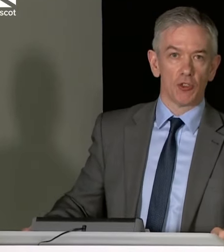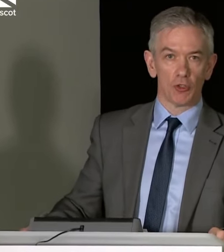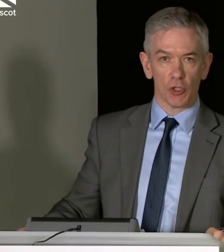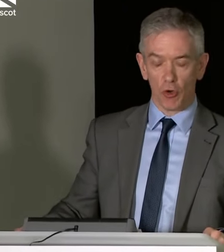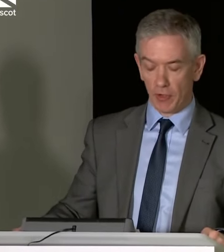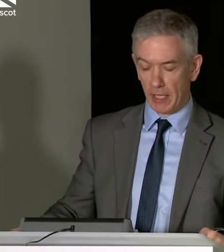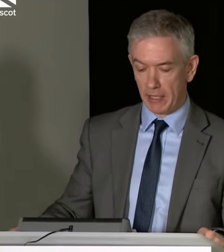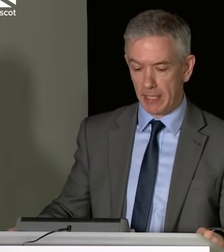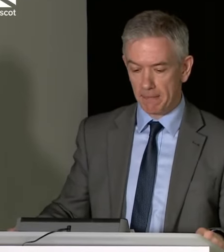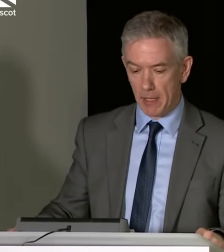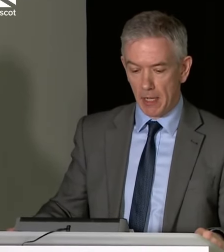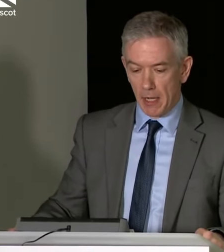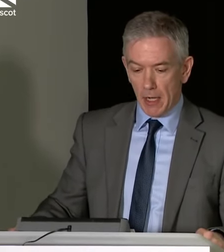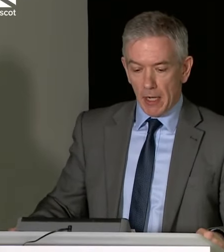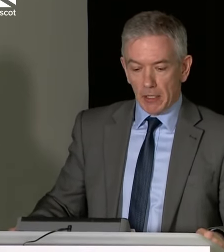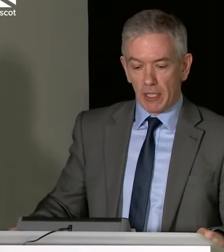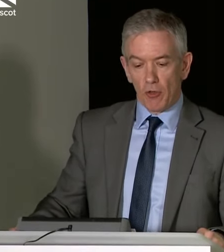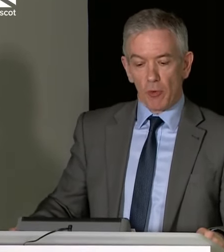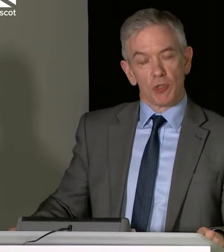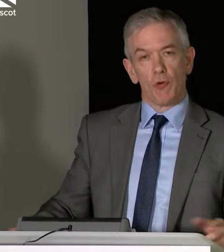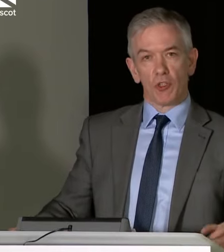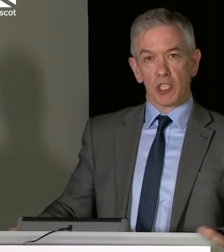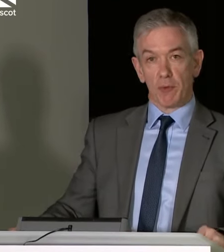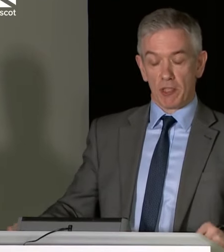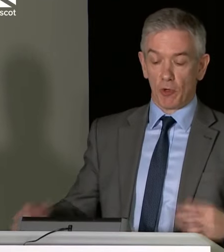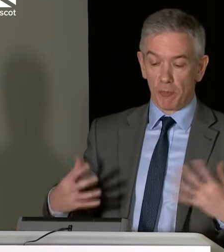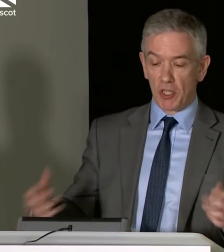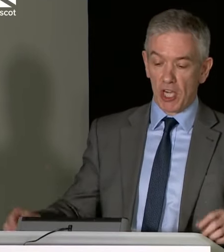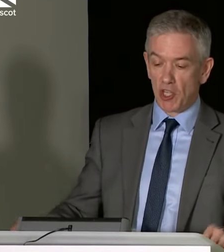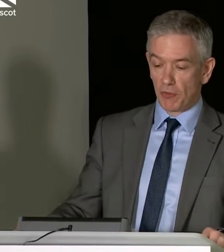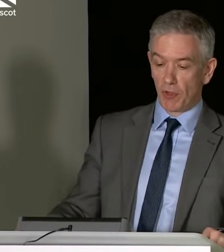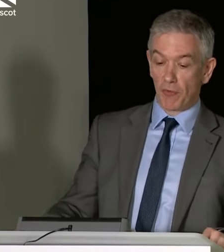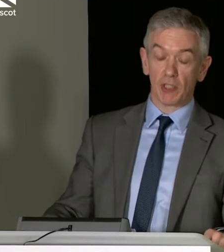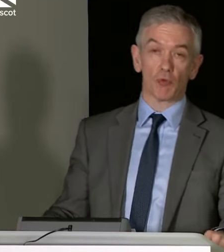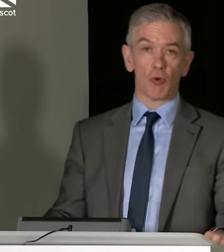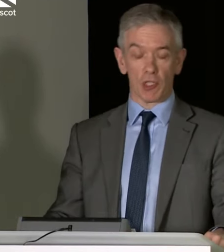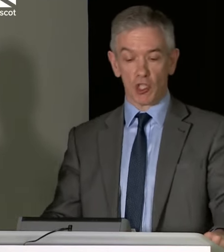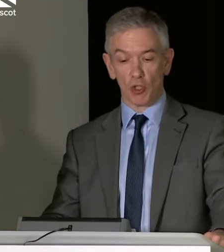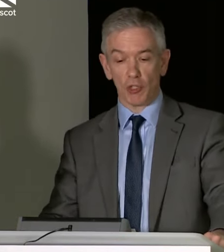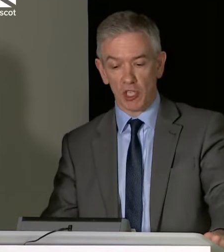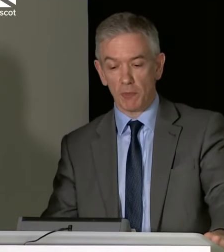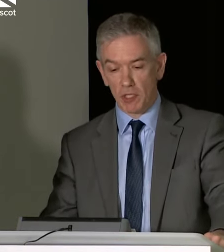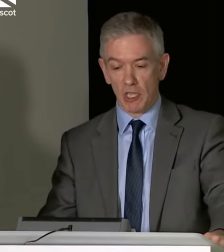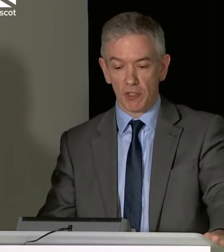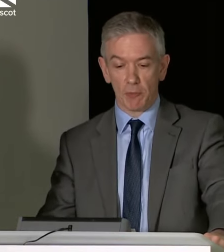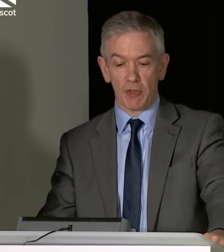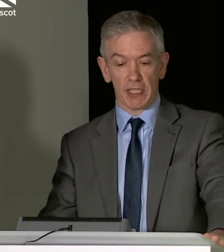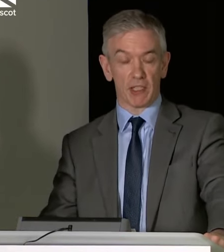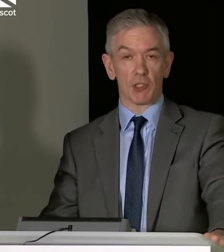due to Covid-19 today though I want to move on to express my own appreciation for the vital role that Scottish Ambulance Service are providing in the